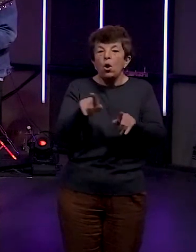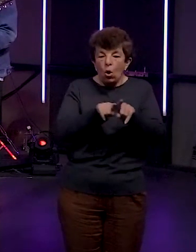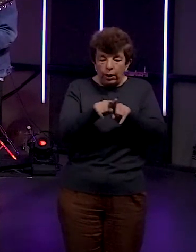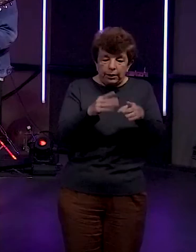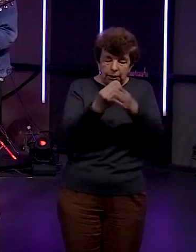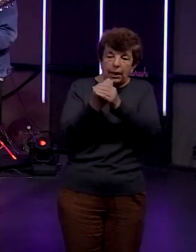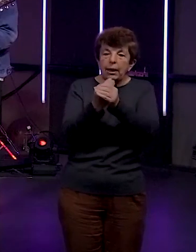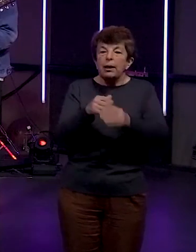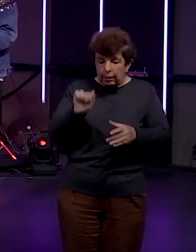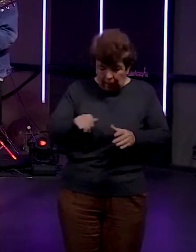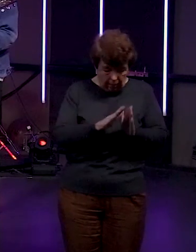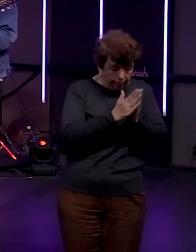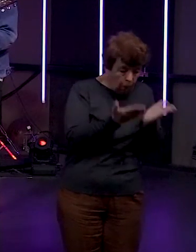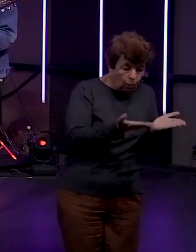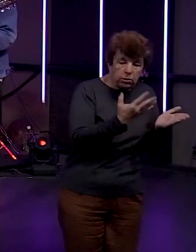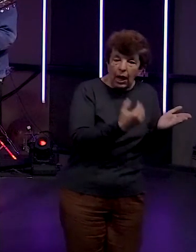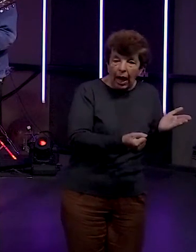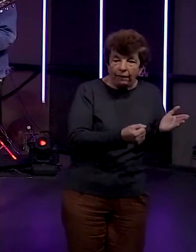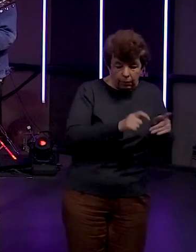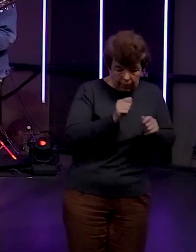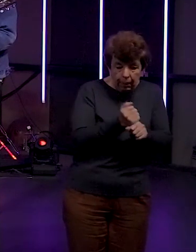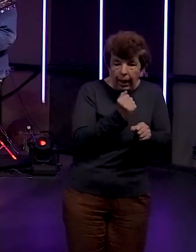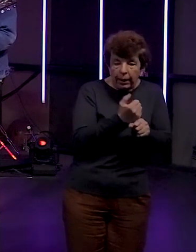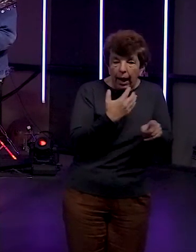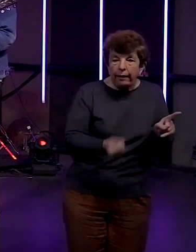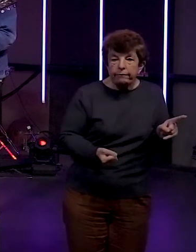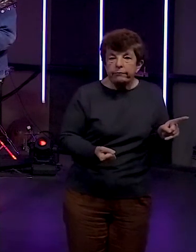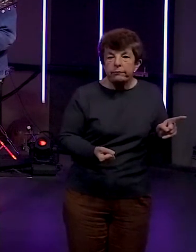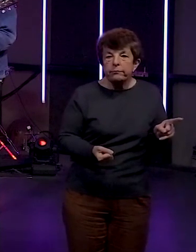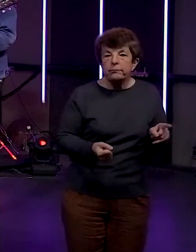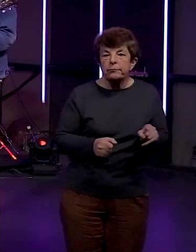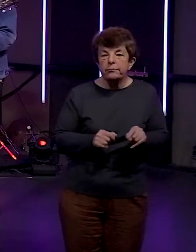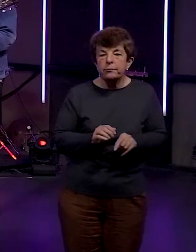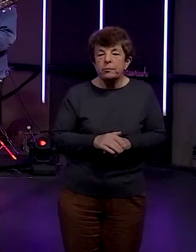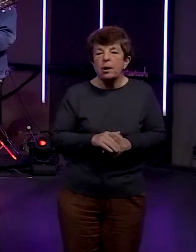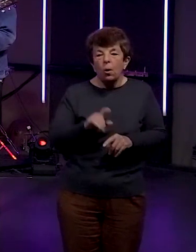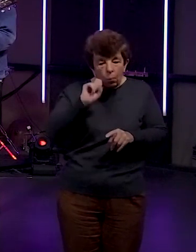There are booklets that have been produced that will be available next